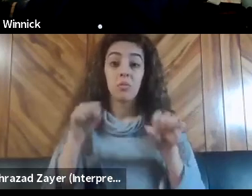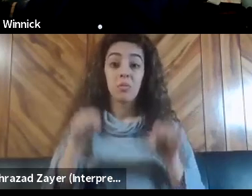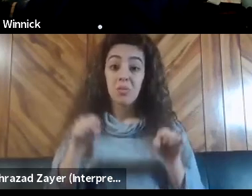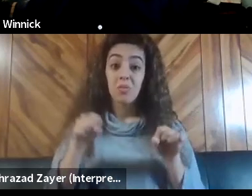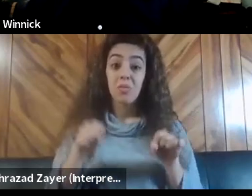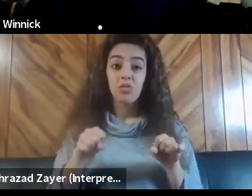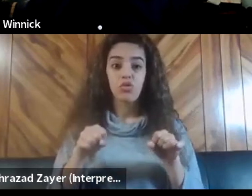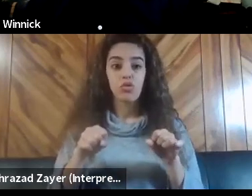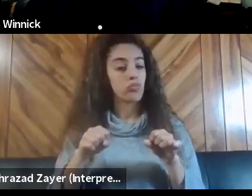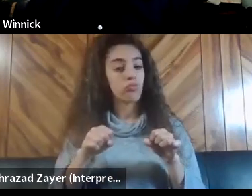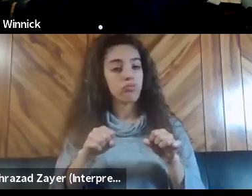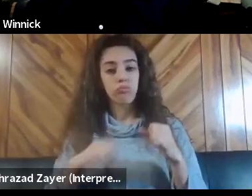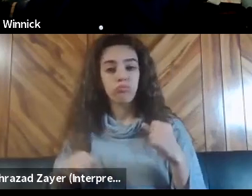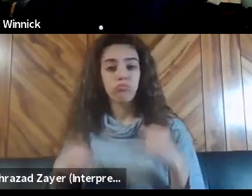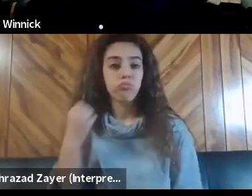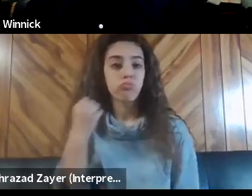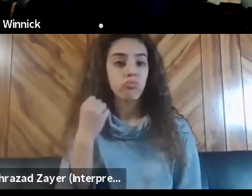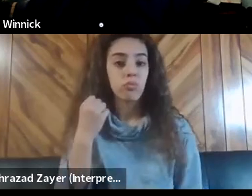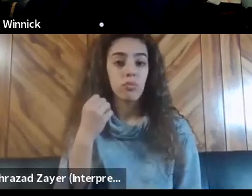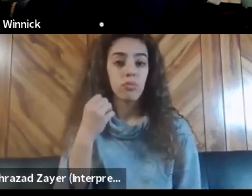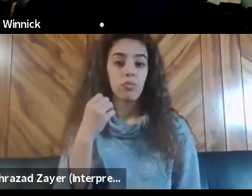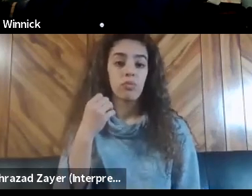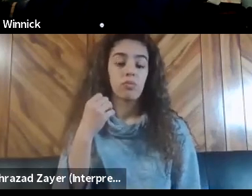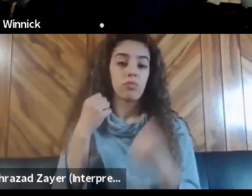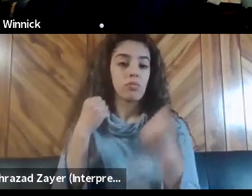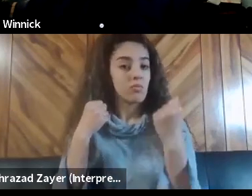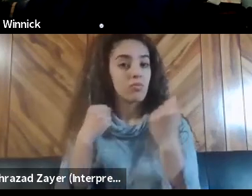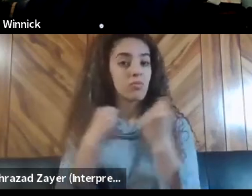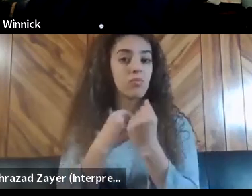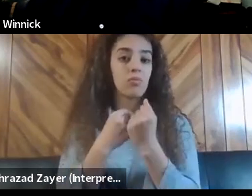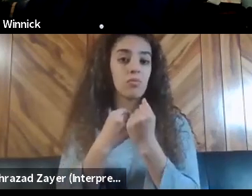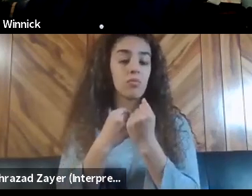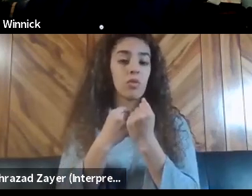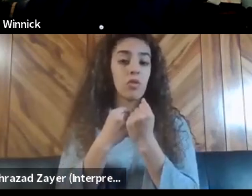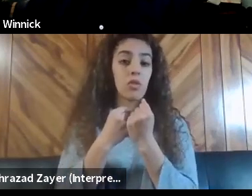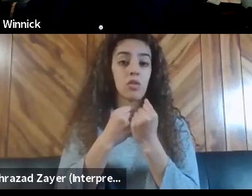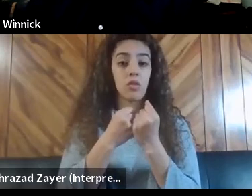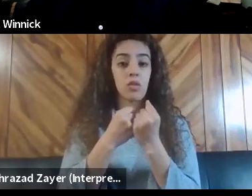and for your family. Because everybody in this society, there